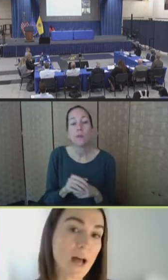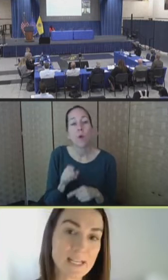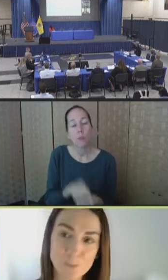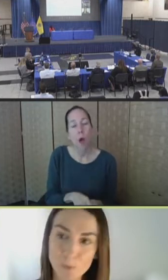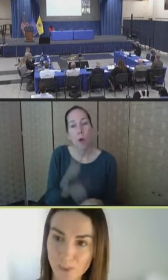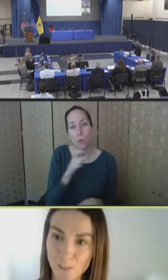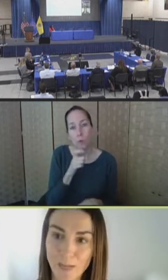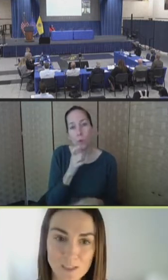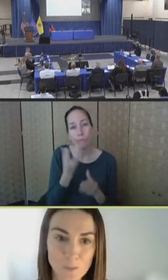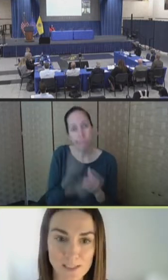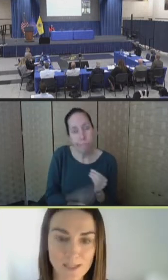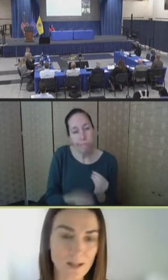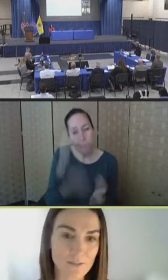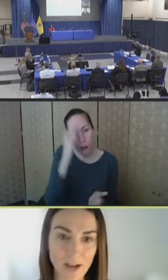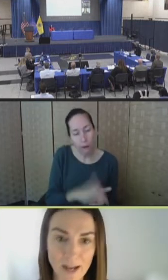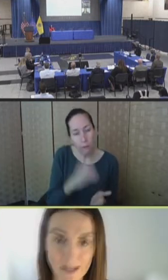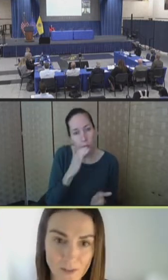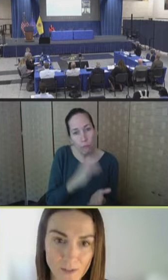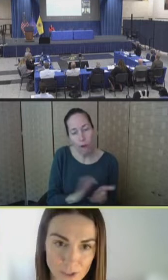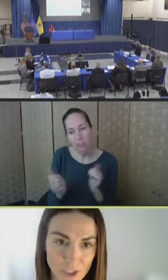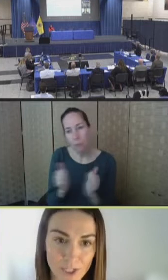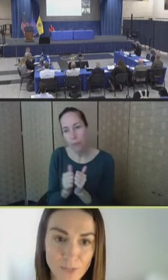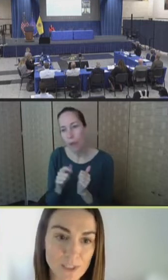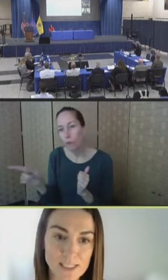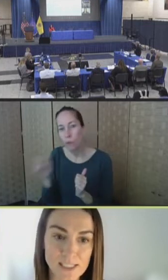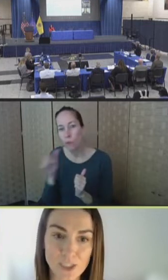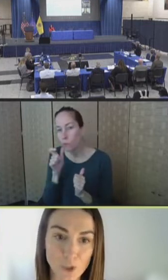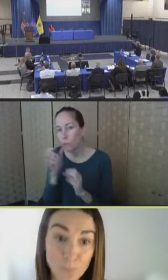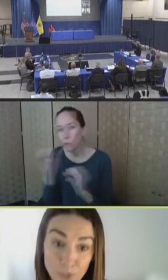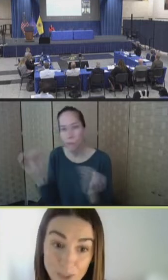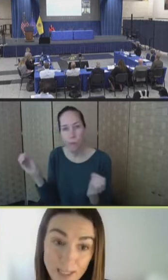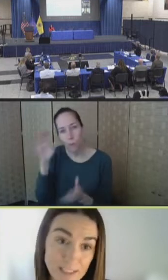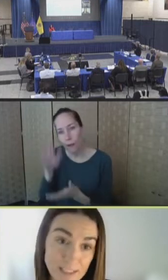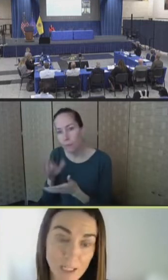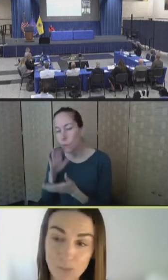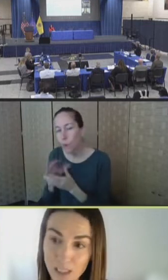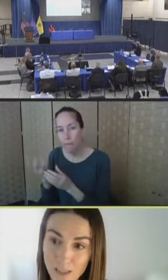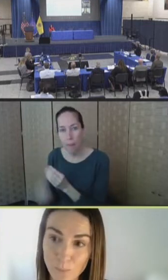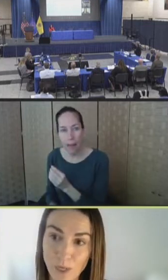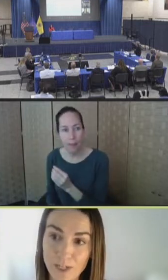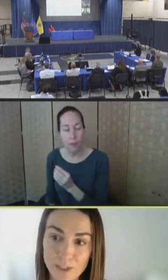as we would expect based on a vast literature, we see, you know, pre-pandemic, immediately prior to